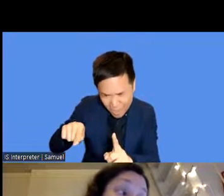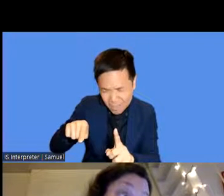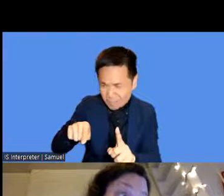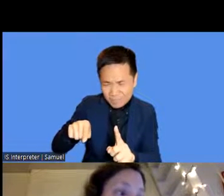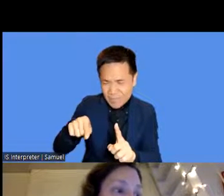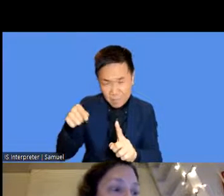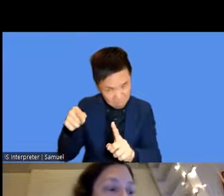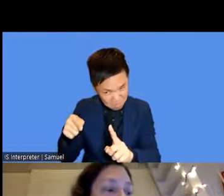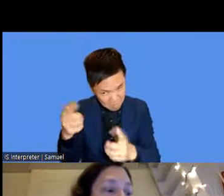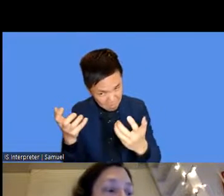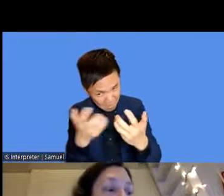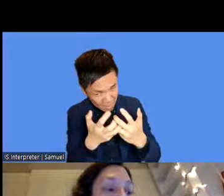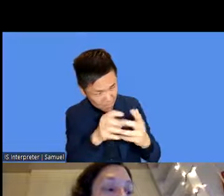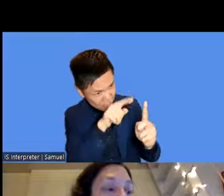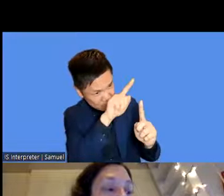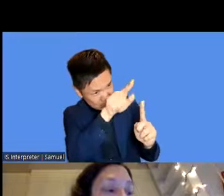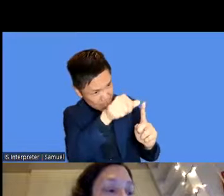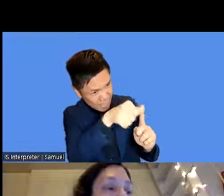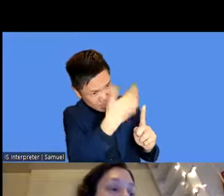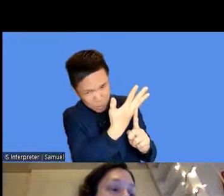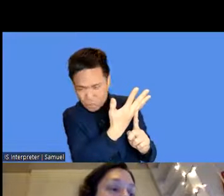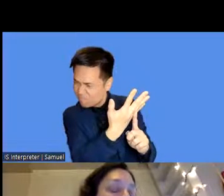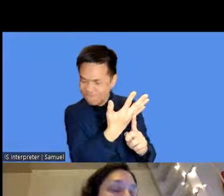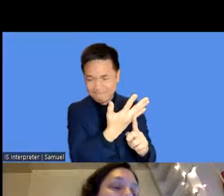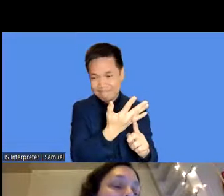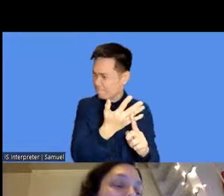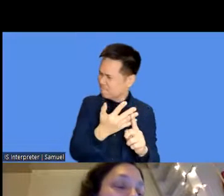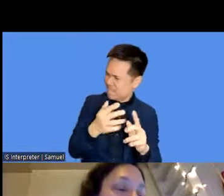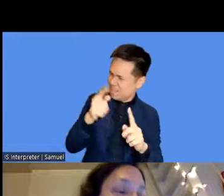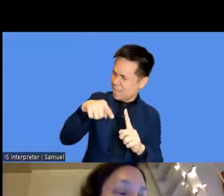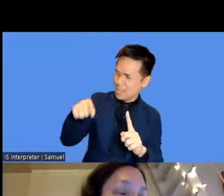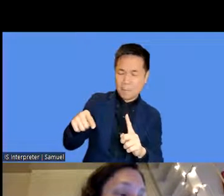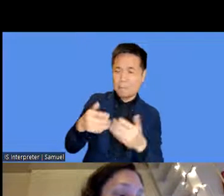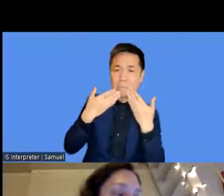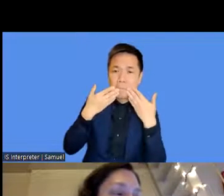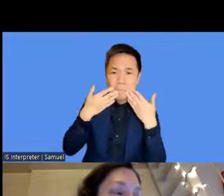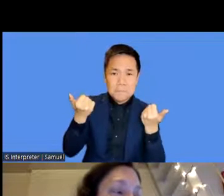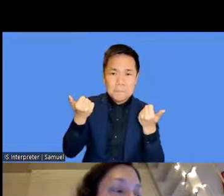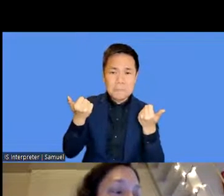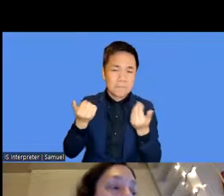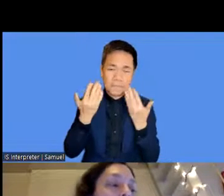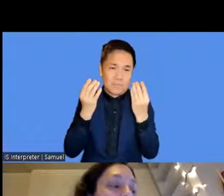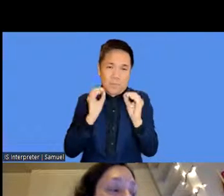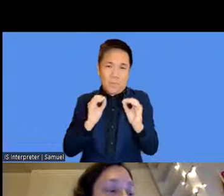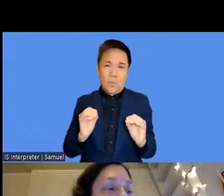Development Goals, and at the same time the official statistical community also increasingly